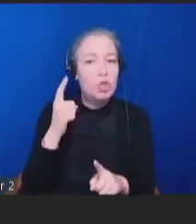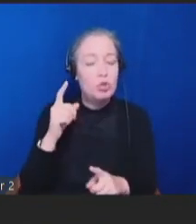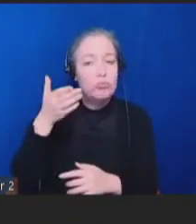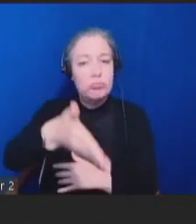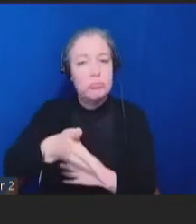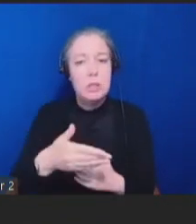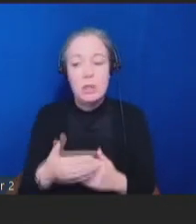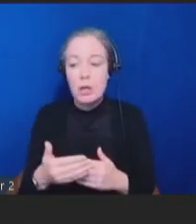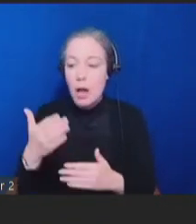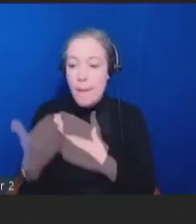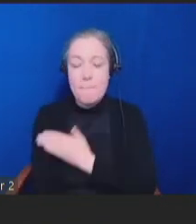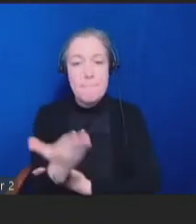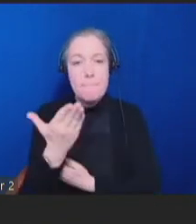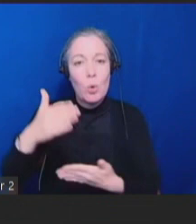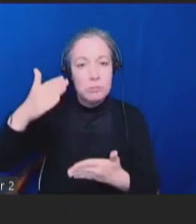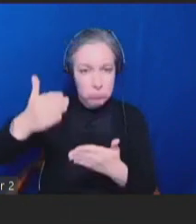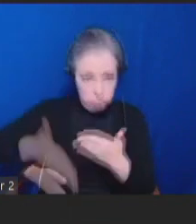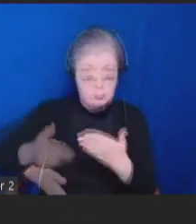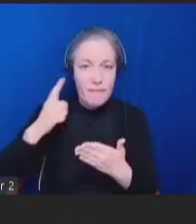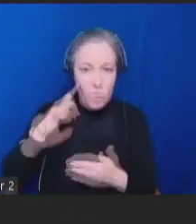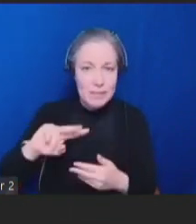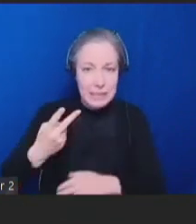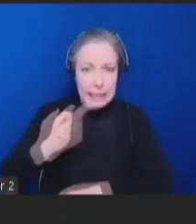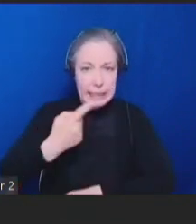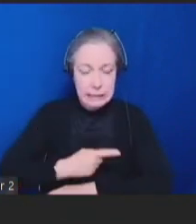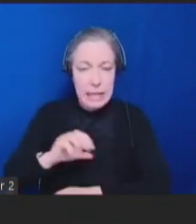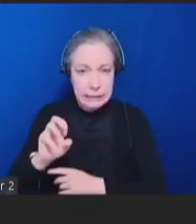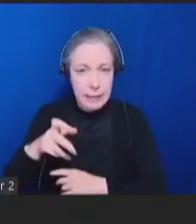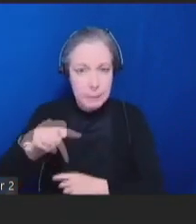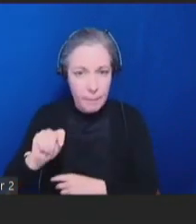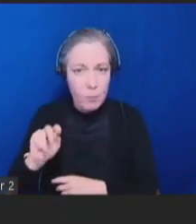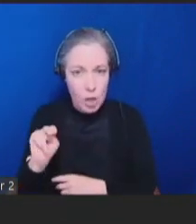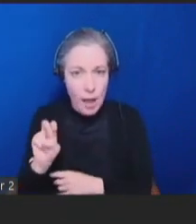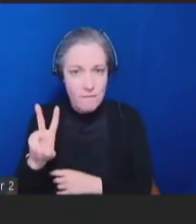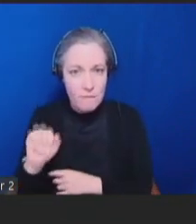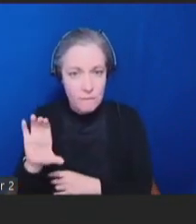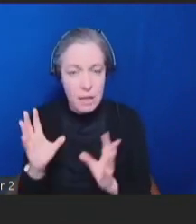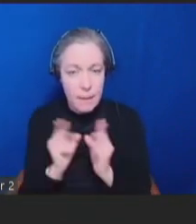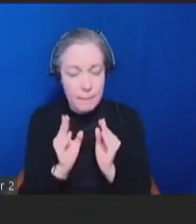for the second day of our September NVAC meeting. We will return promptly